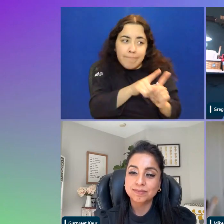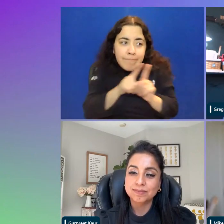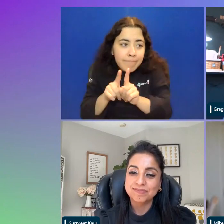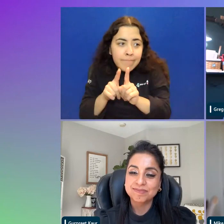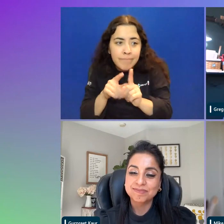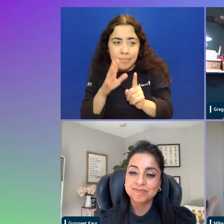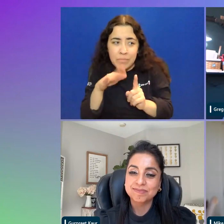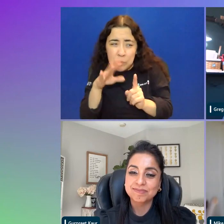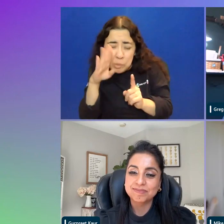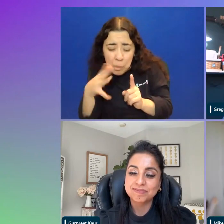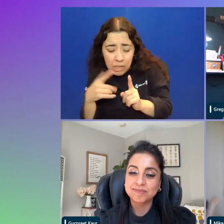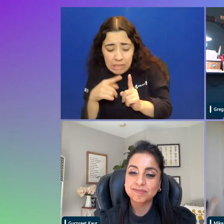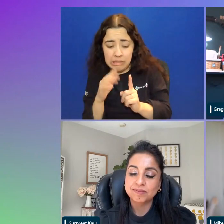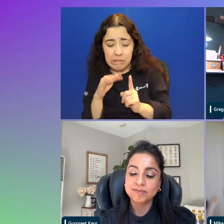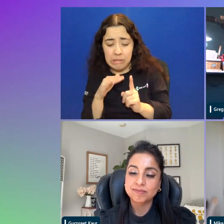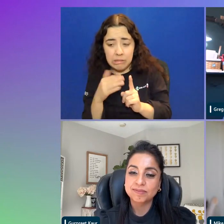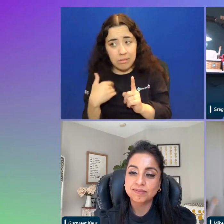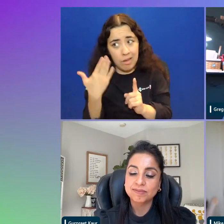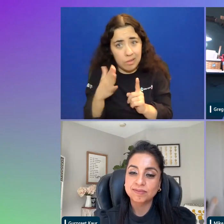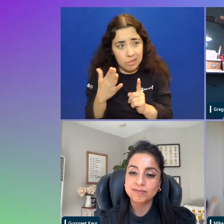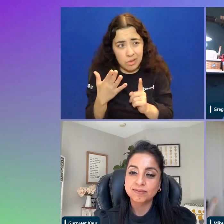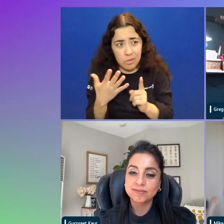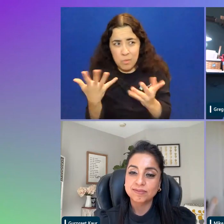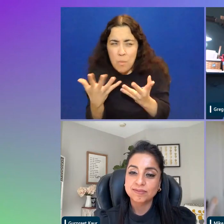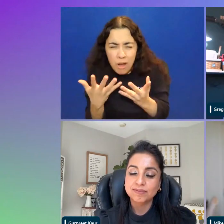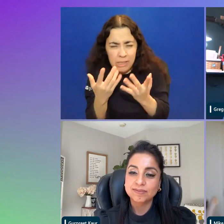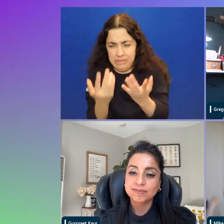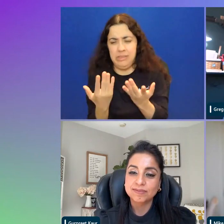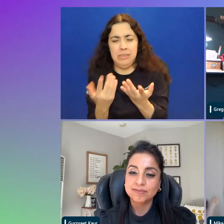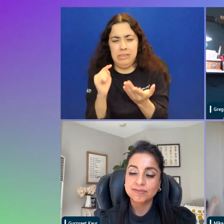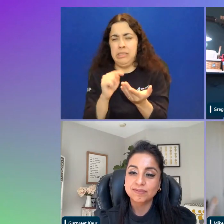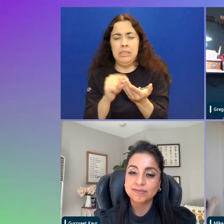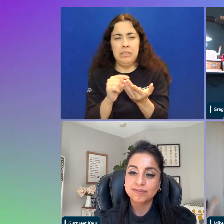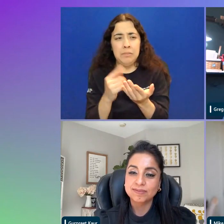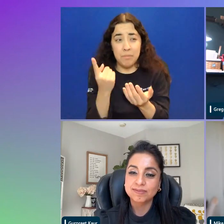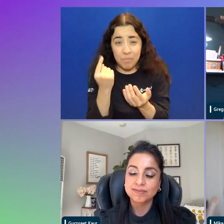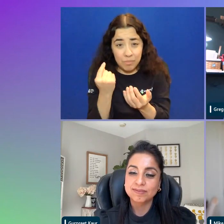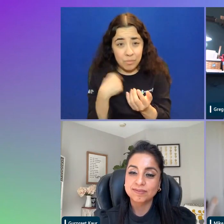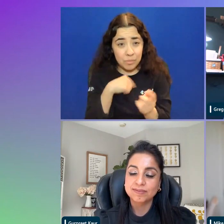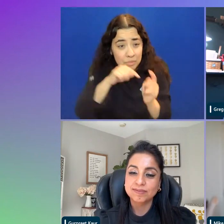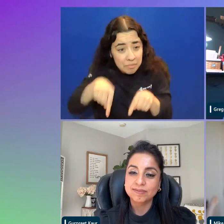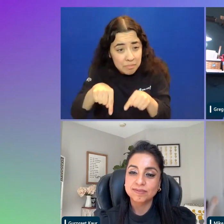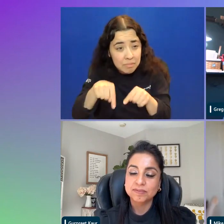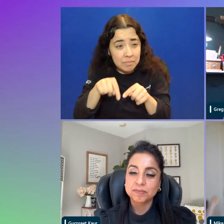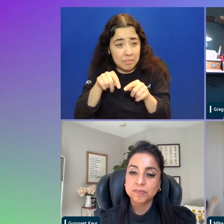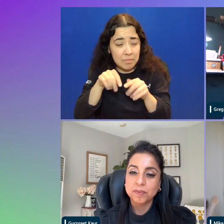goes, you know what? He goes, I don't know what it was. But last year when you when we came to the accessibility team and we